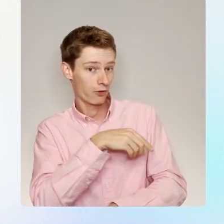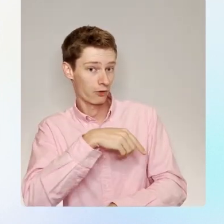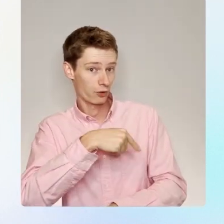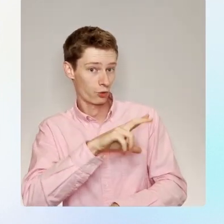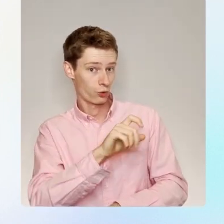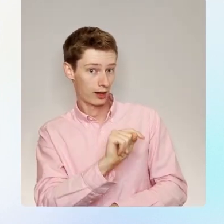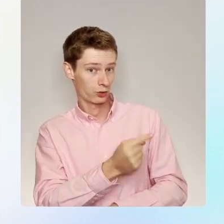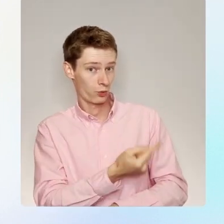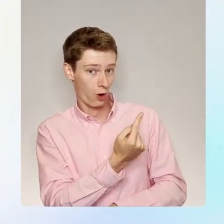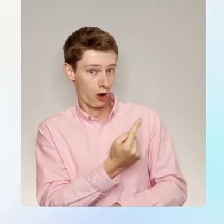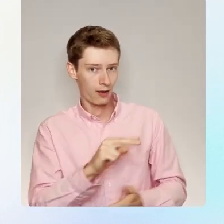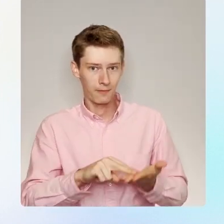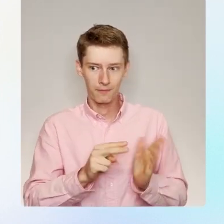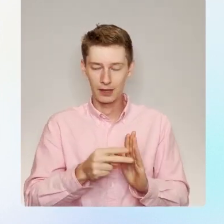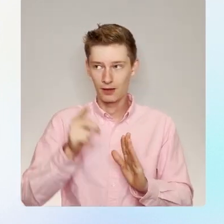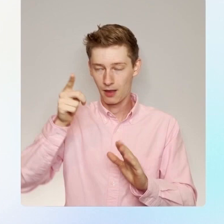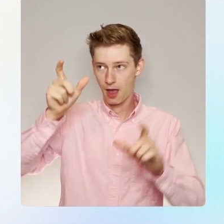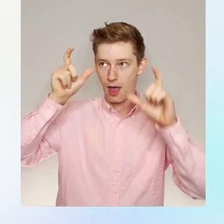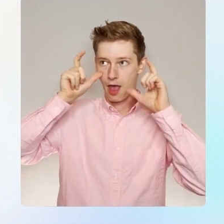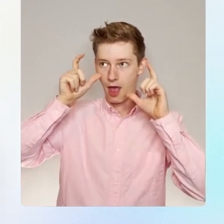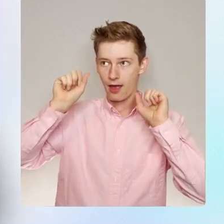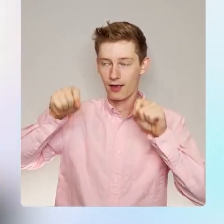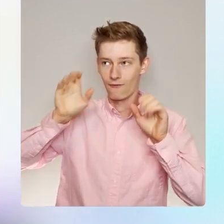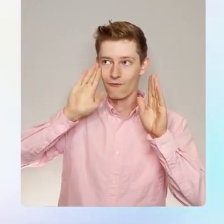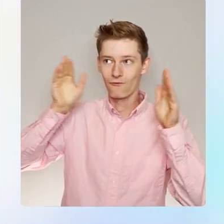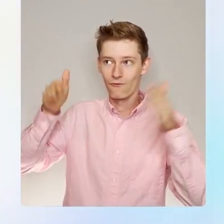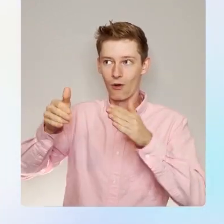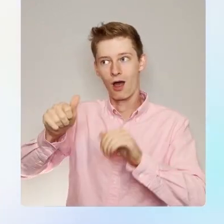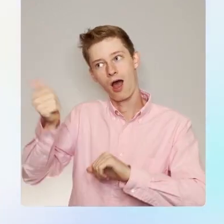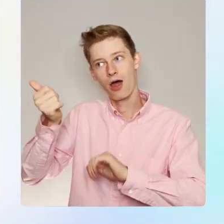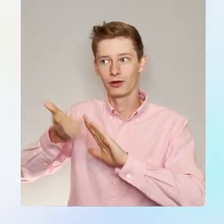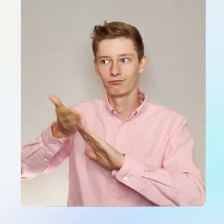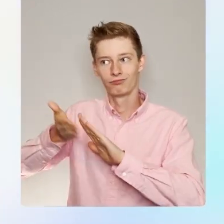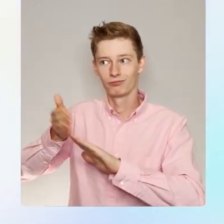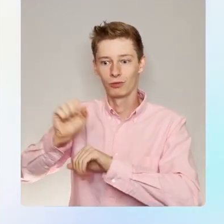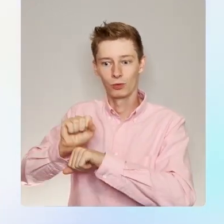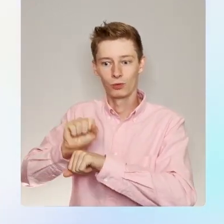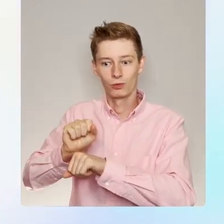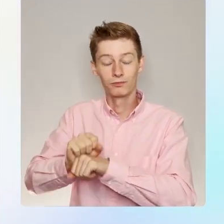allowing the headset to focus on other work. The Touch Pro Controllers represent